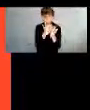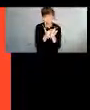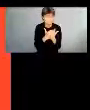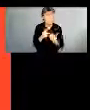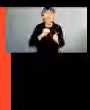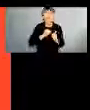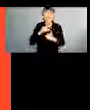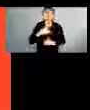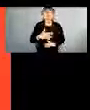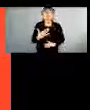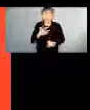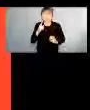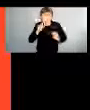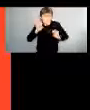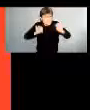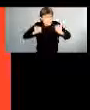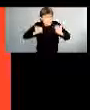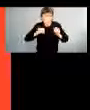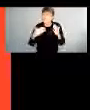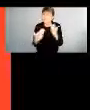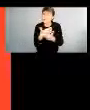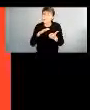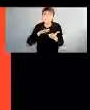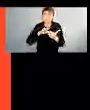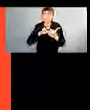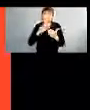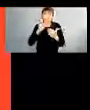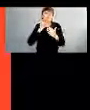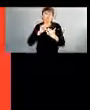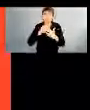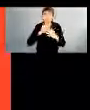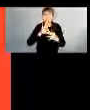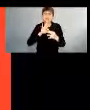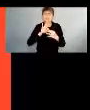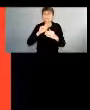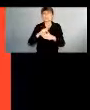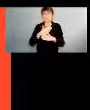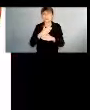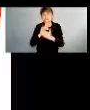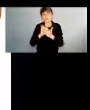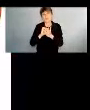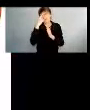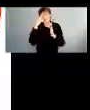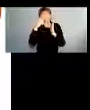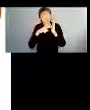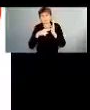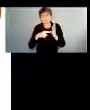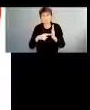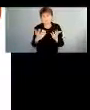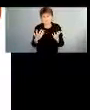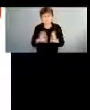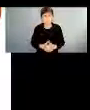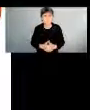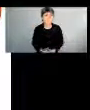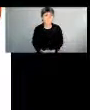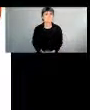form of engagement or sharing—just as some examples.